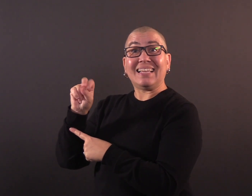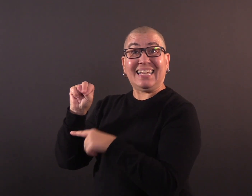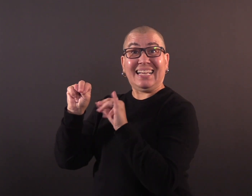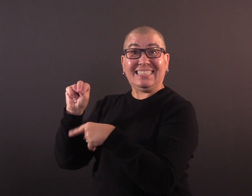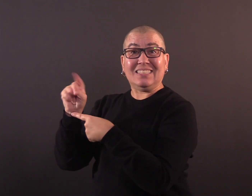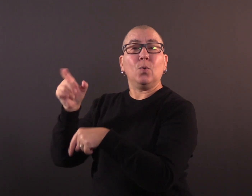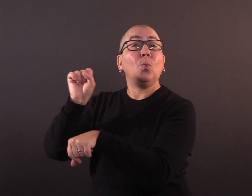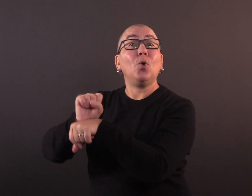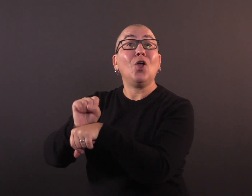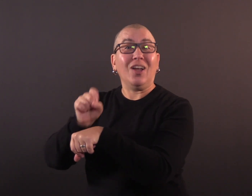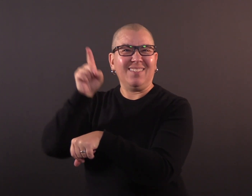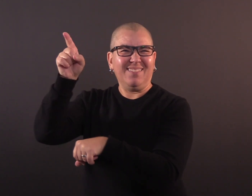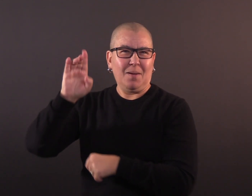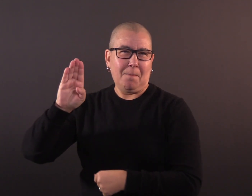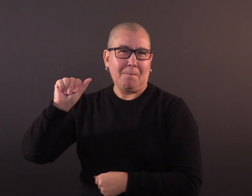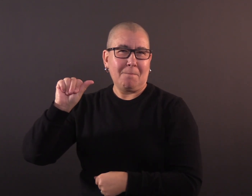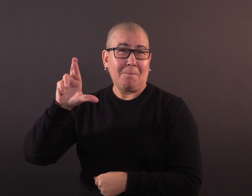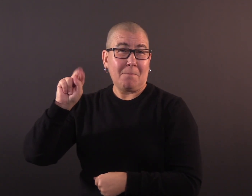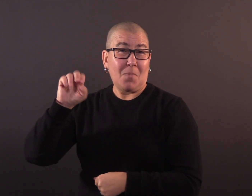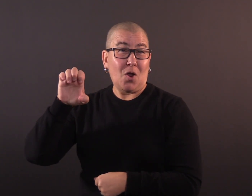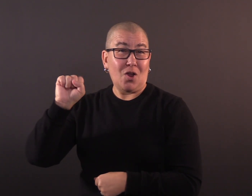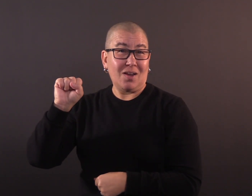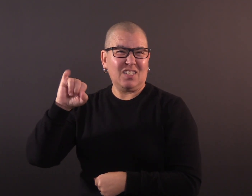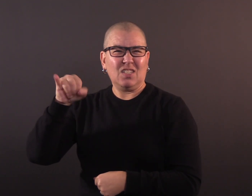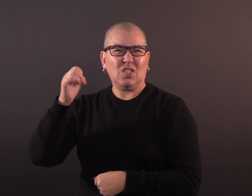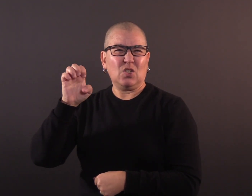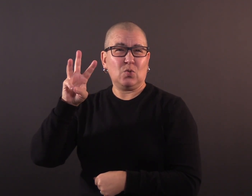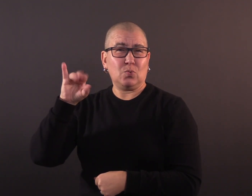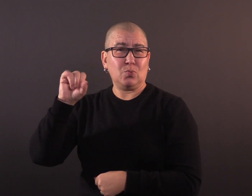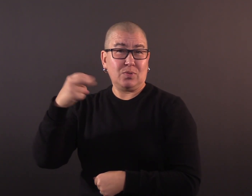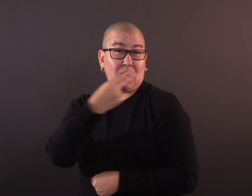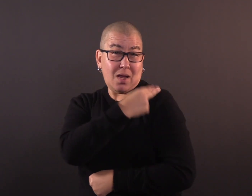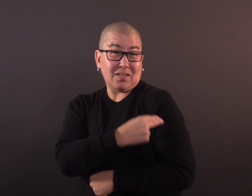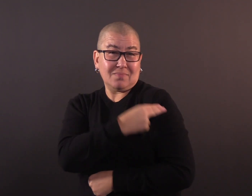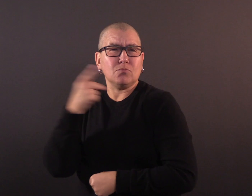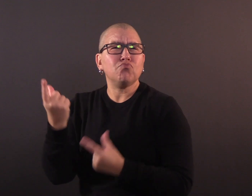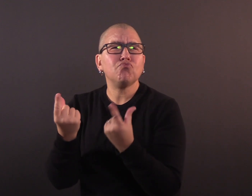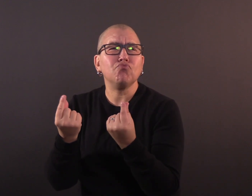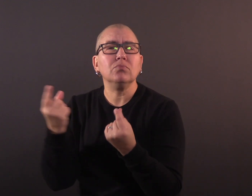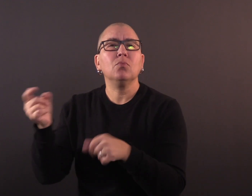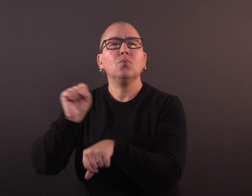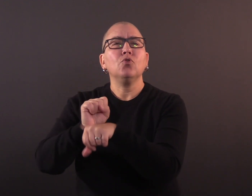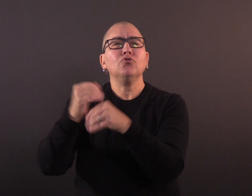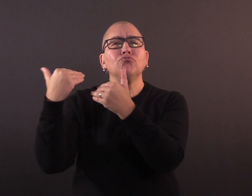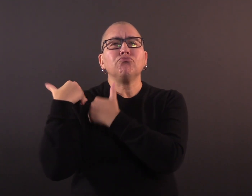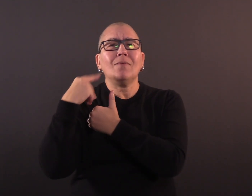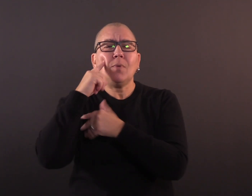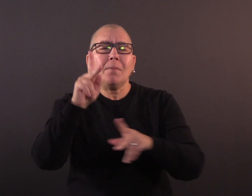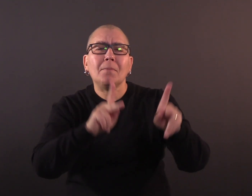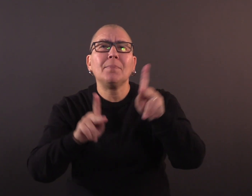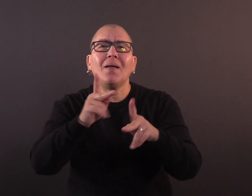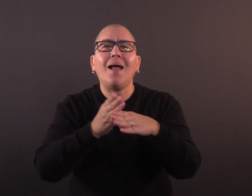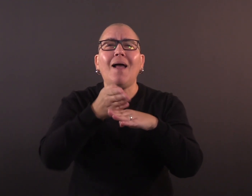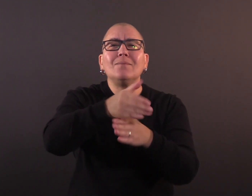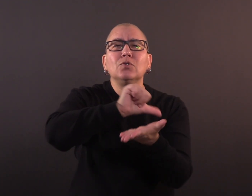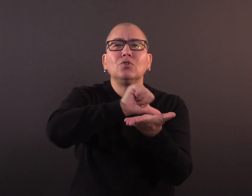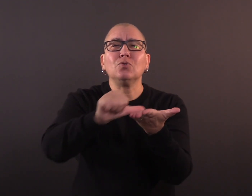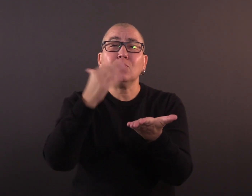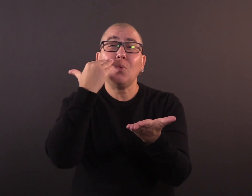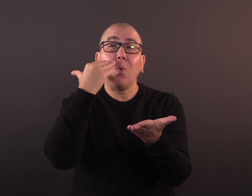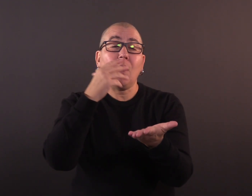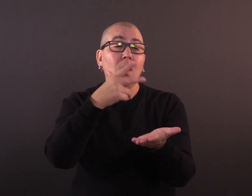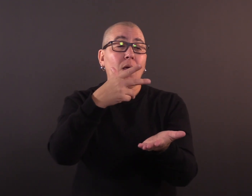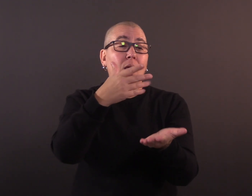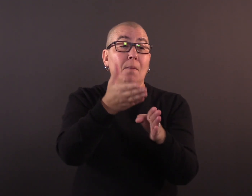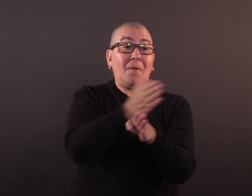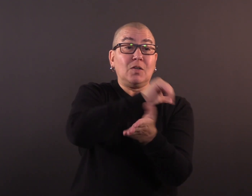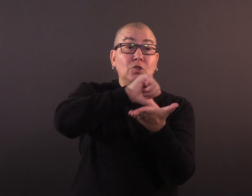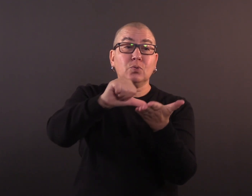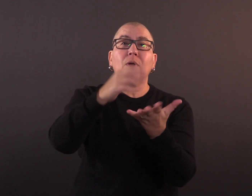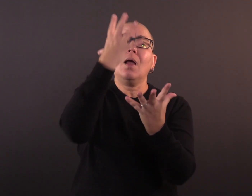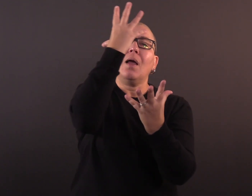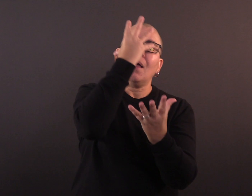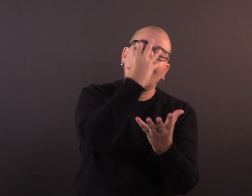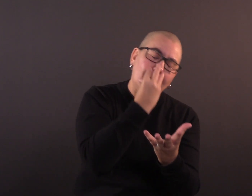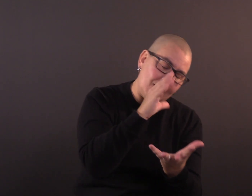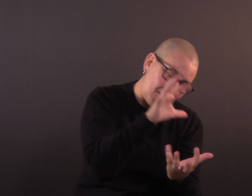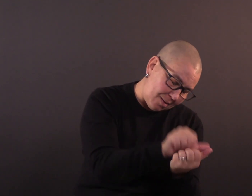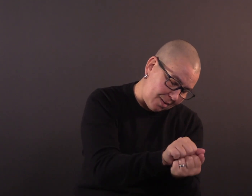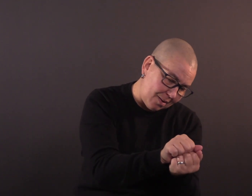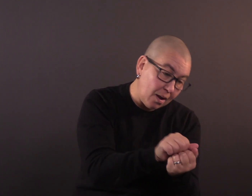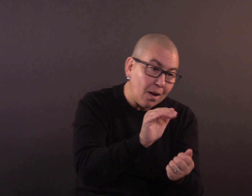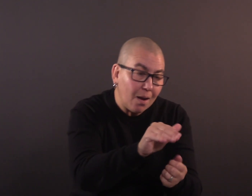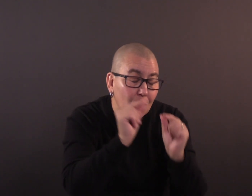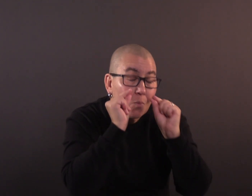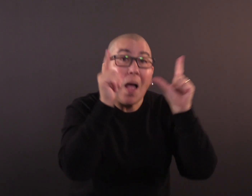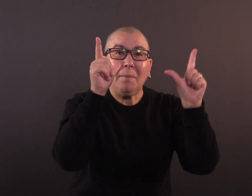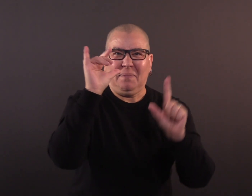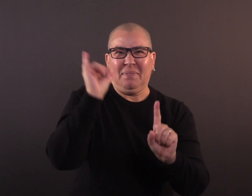post-anesthesia care unit at Barnes-Jewish Hospital.